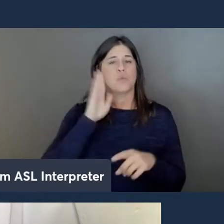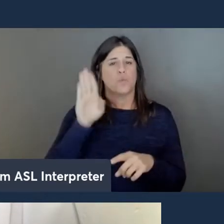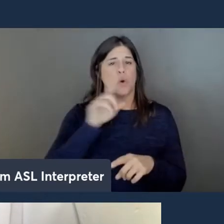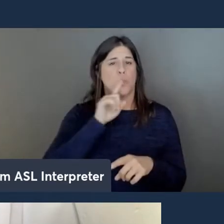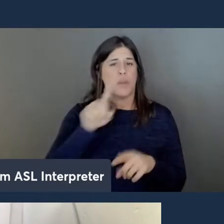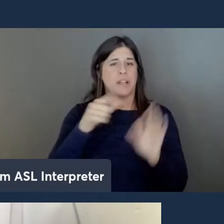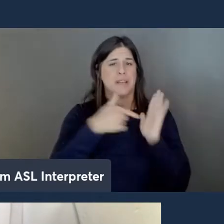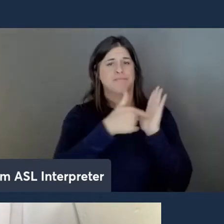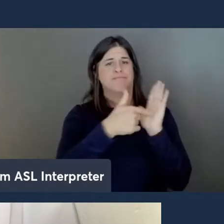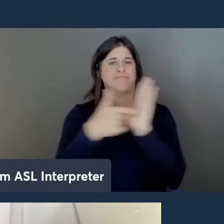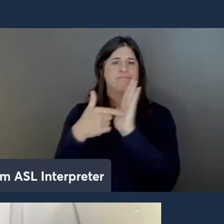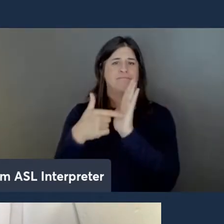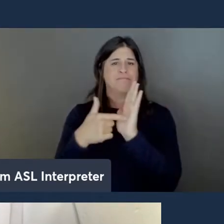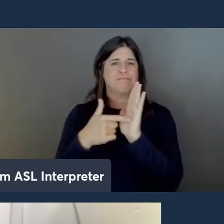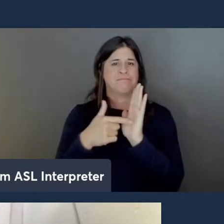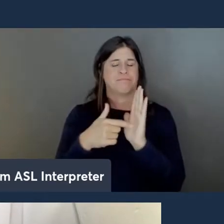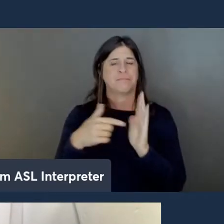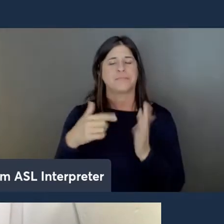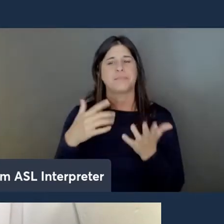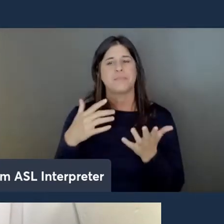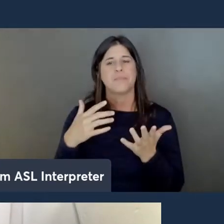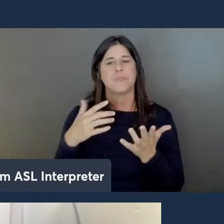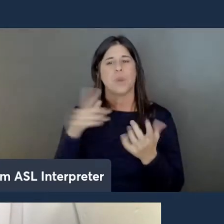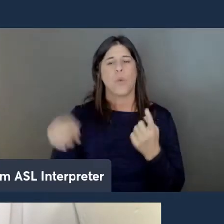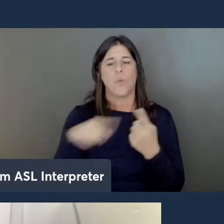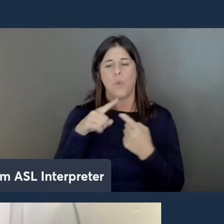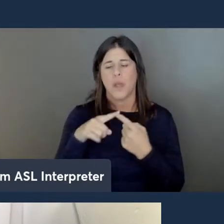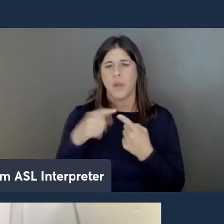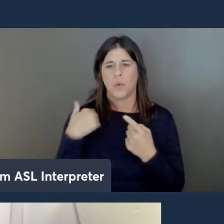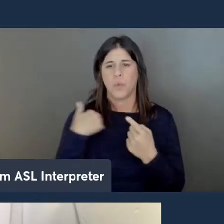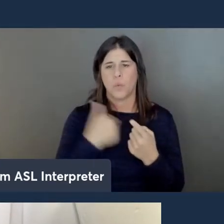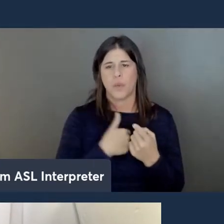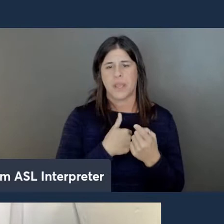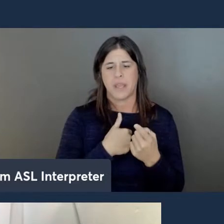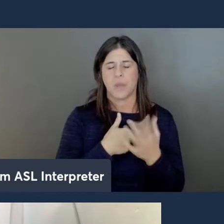is when we, or when (wheezing)